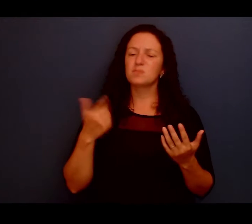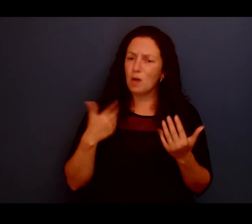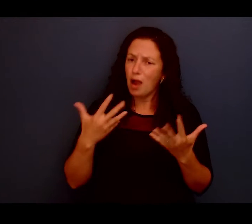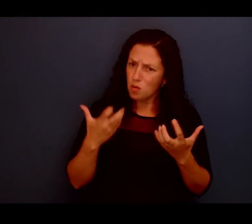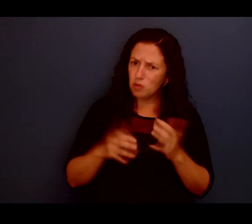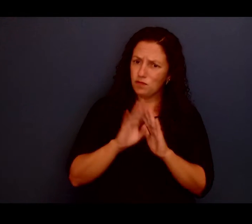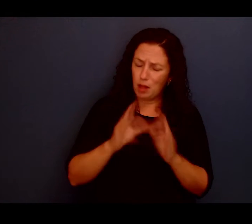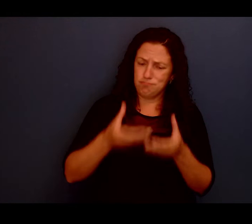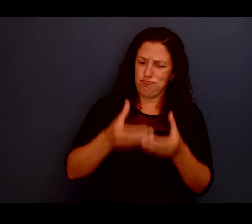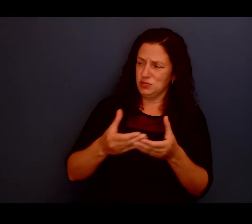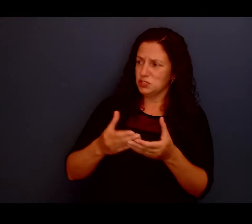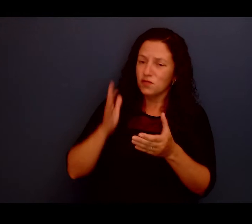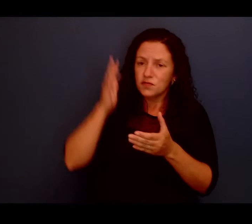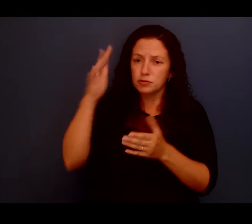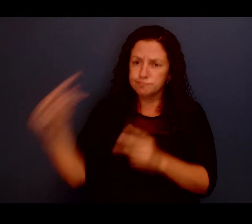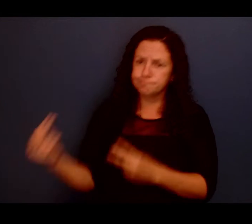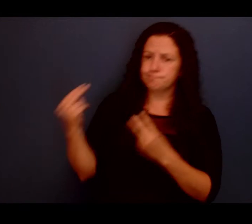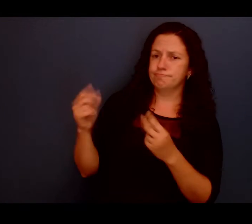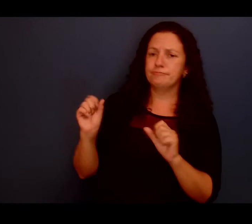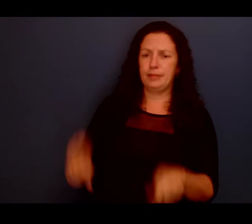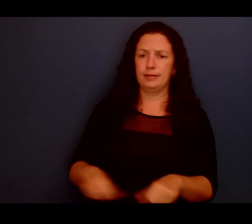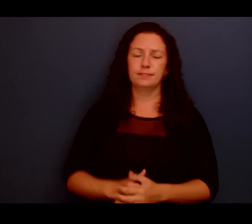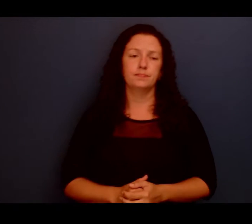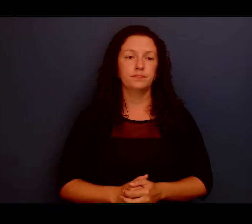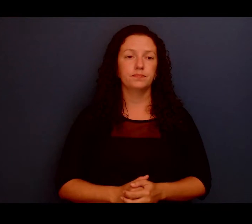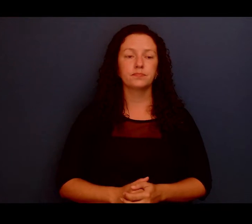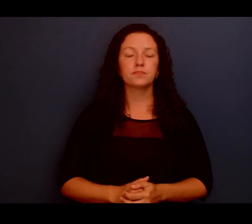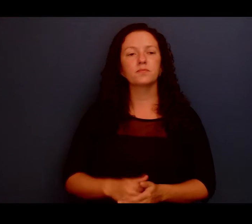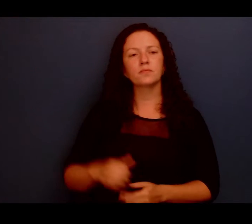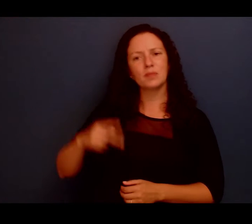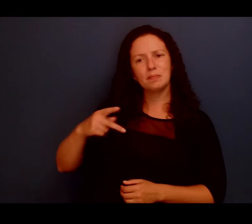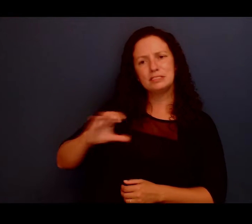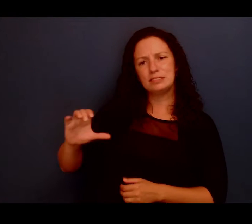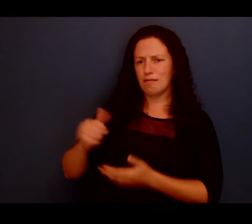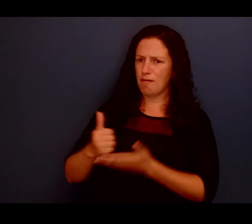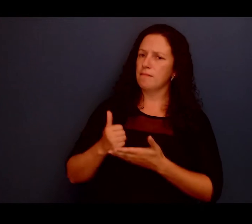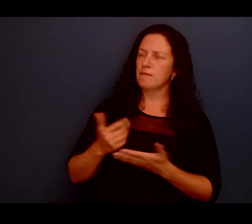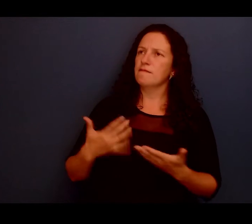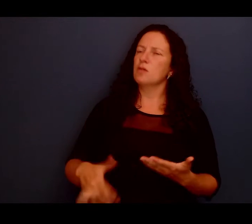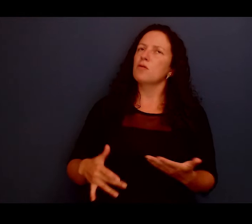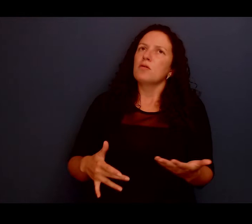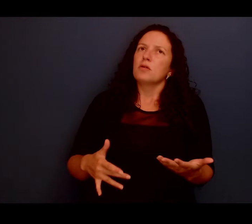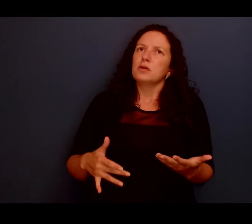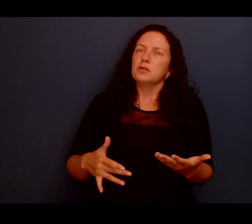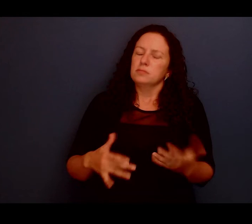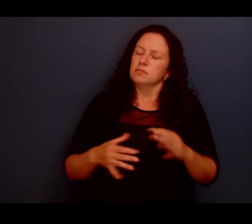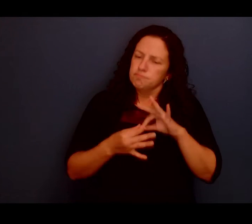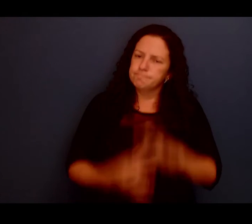that kind of literature that I needed when I was a kid. PCC has made me feel more grounded and more comfortable